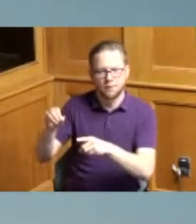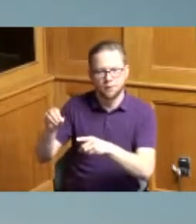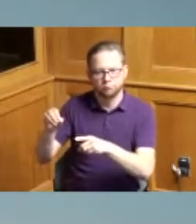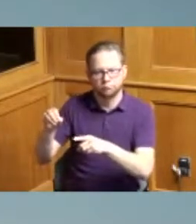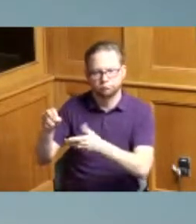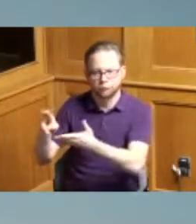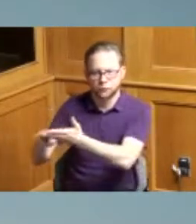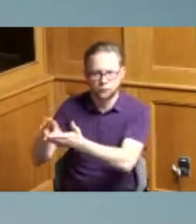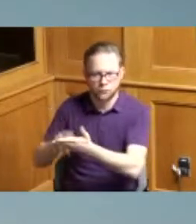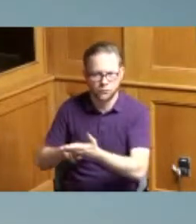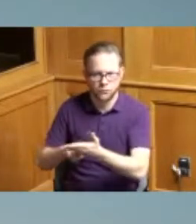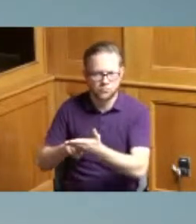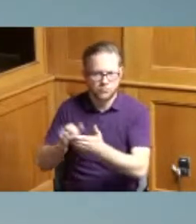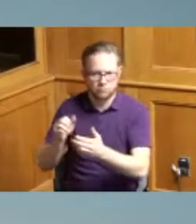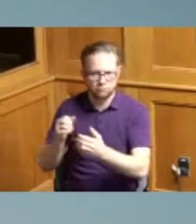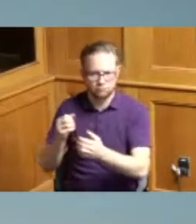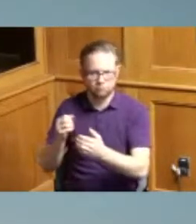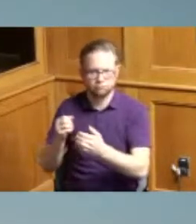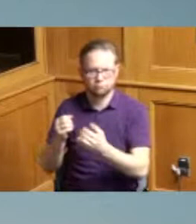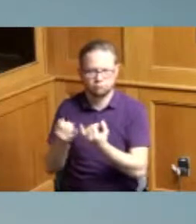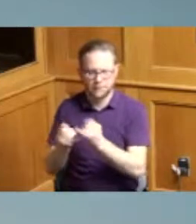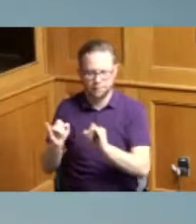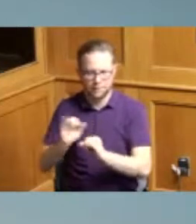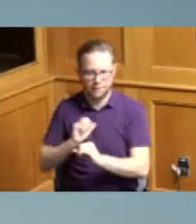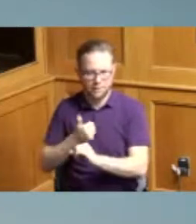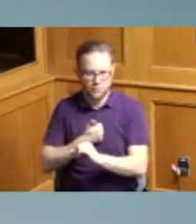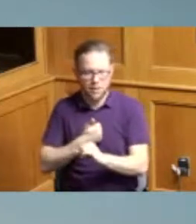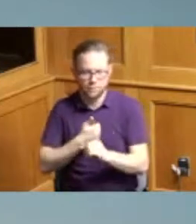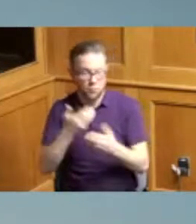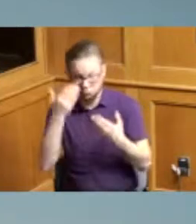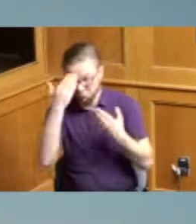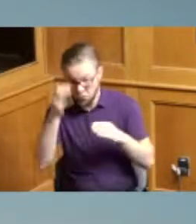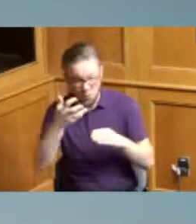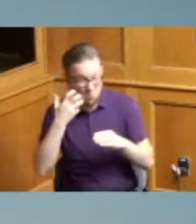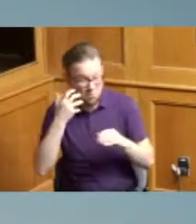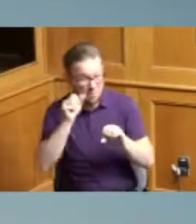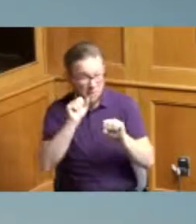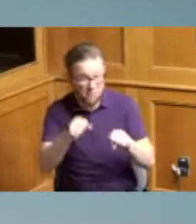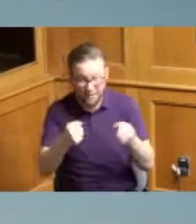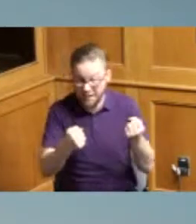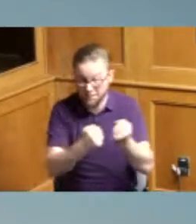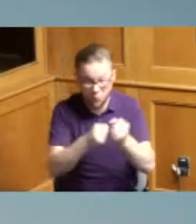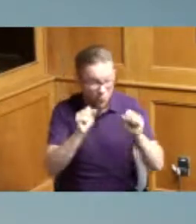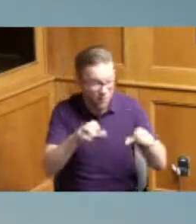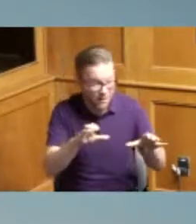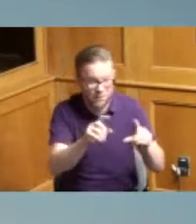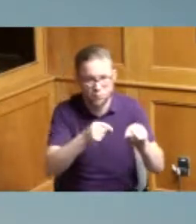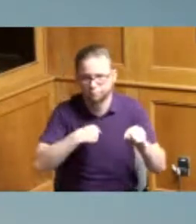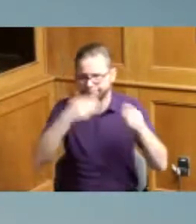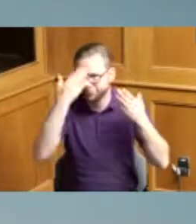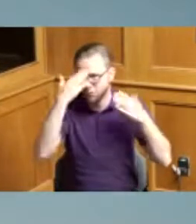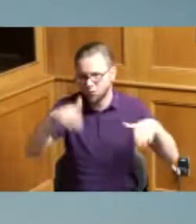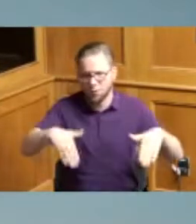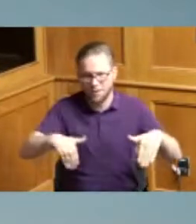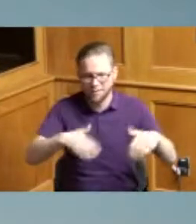on our own just depending upon what the Bengals capabilities are we want to be remain cognizant that they have a they have some work ahead of them already in terms of